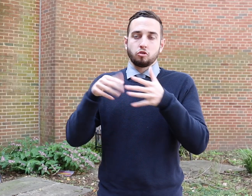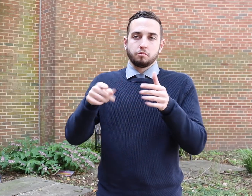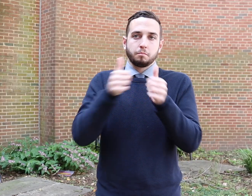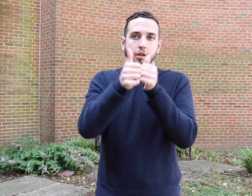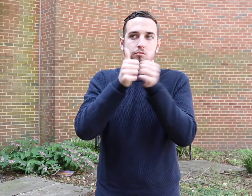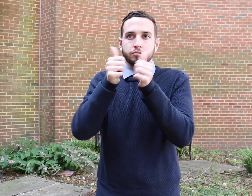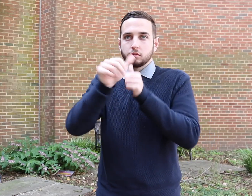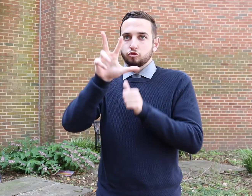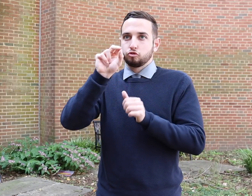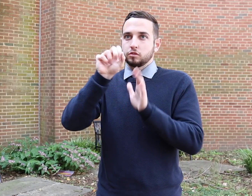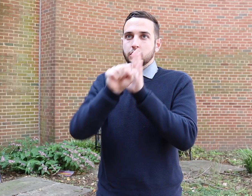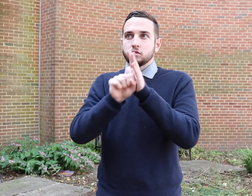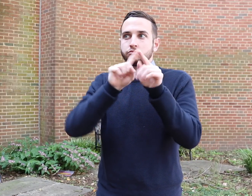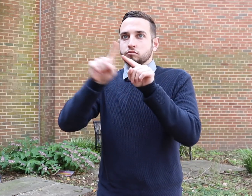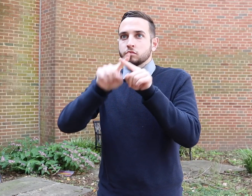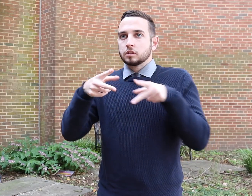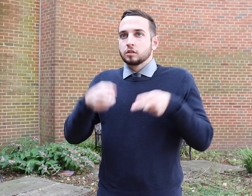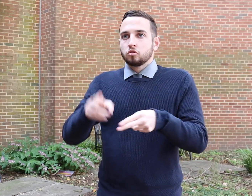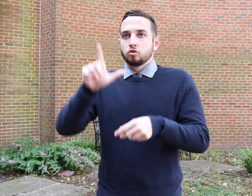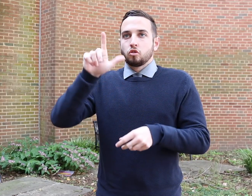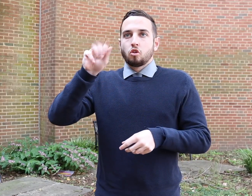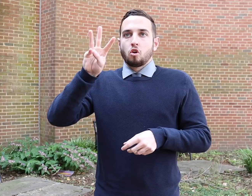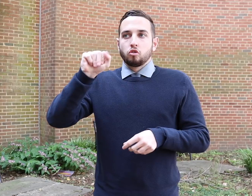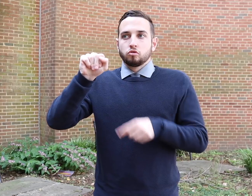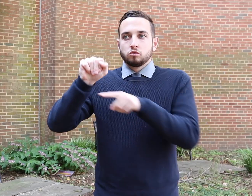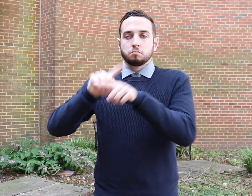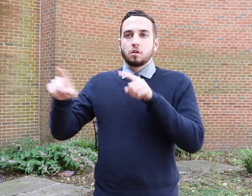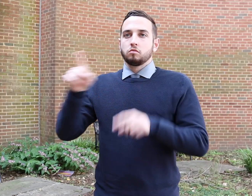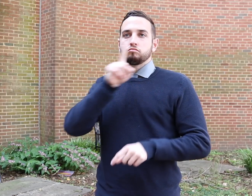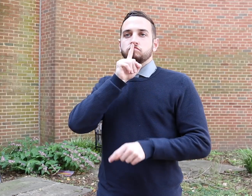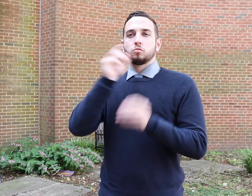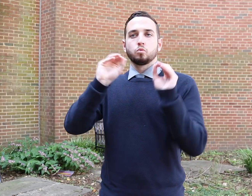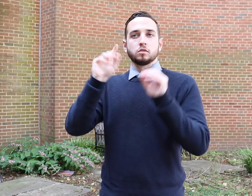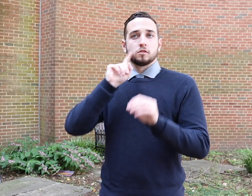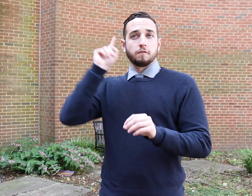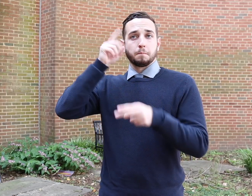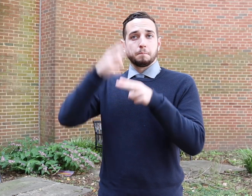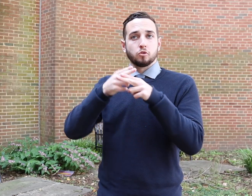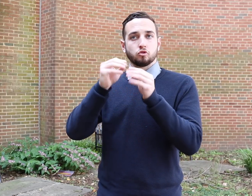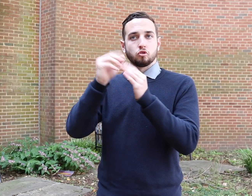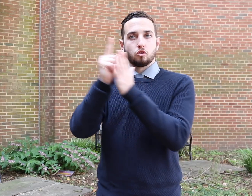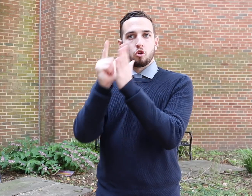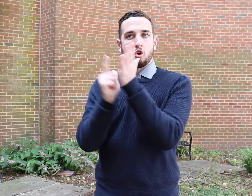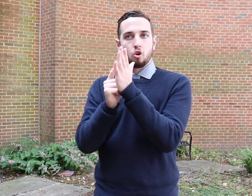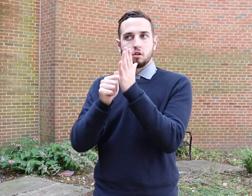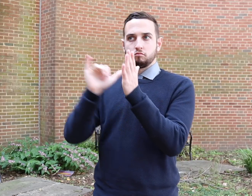America passed sterilization laws in 30 states but there was no mention of deaf people in the laws.